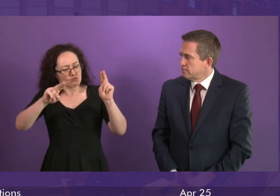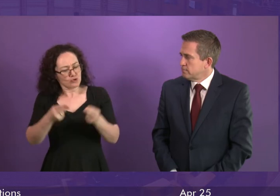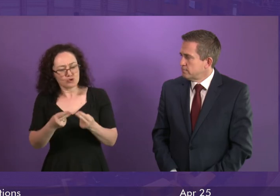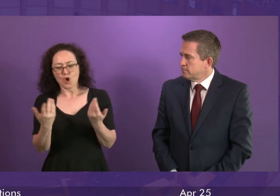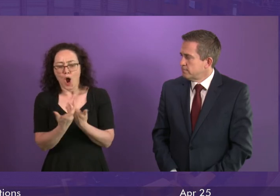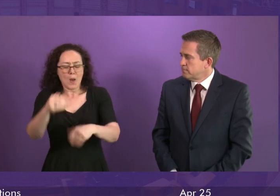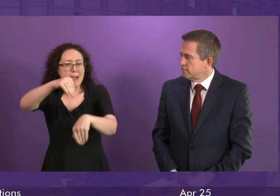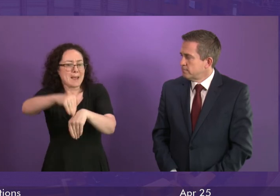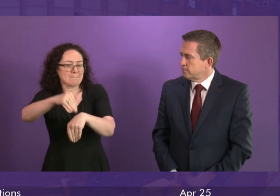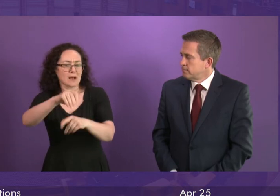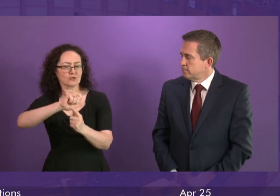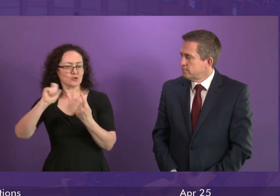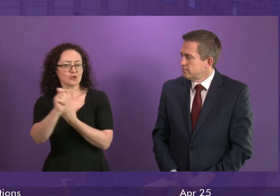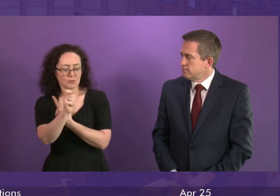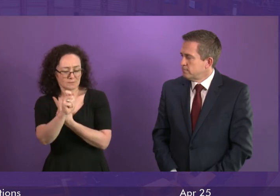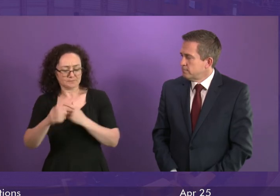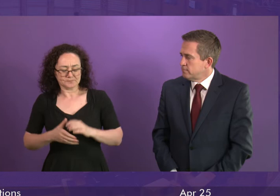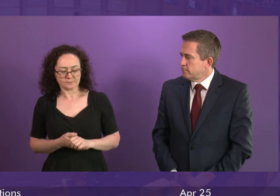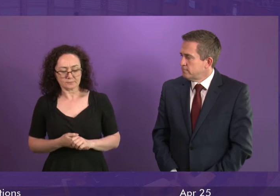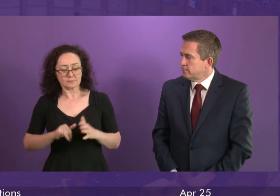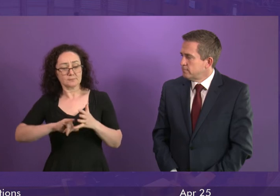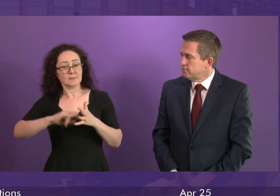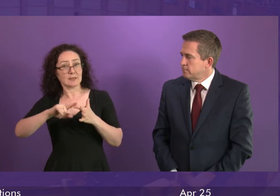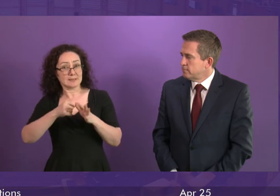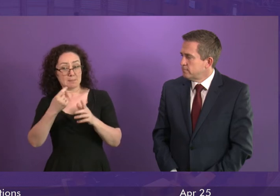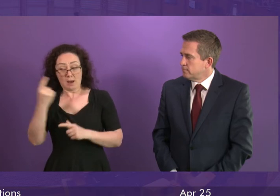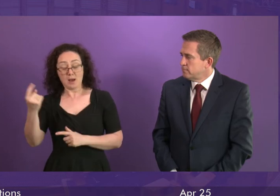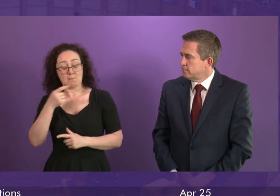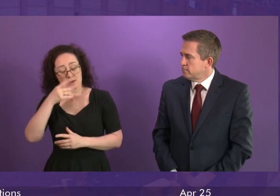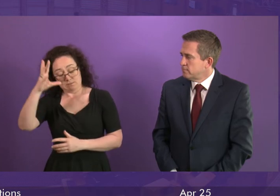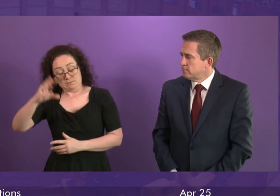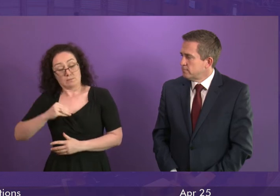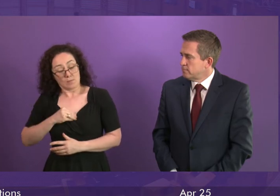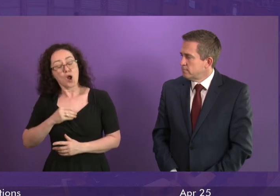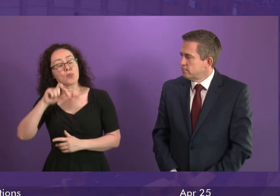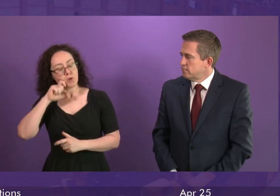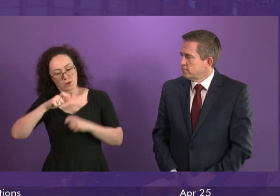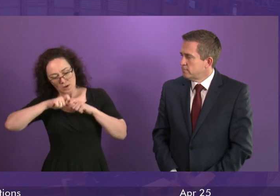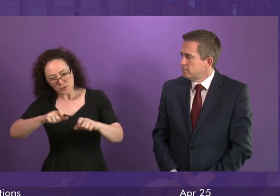publish air quality monitoring data on the dedicated Mossmorran online hub. In addition,